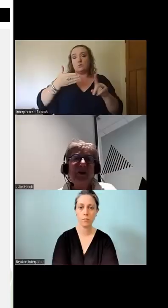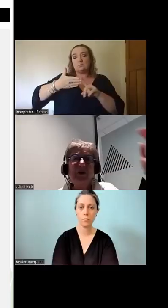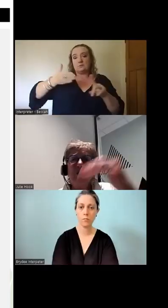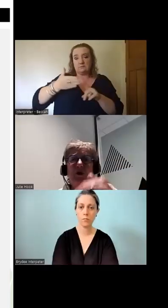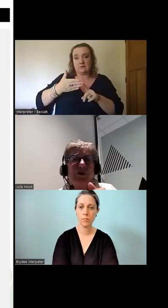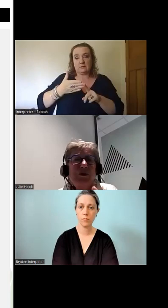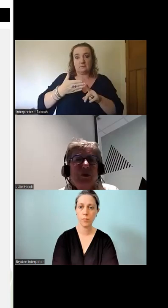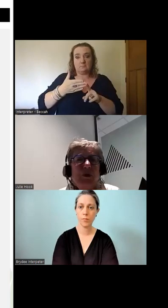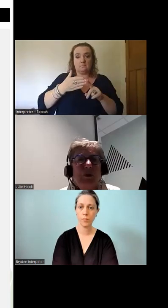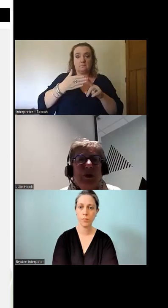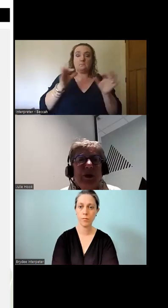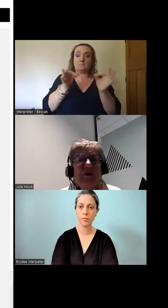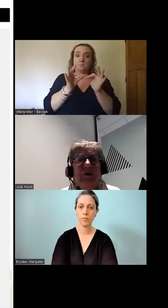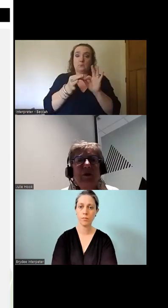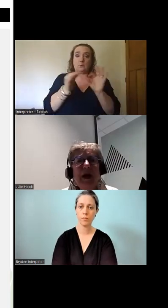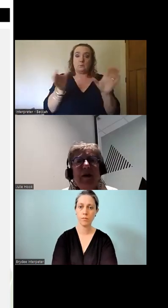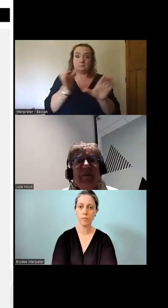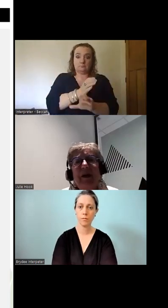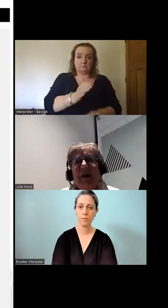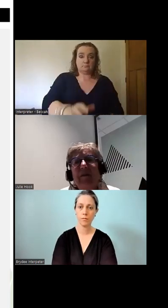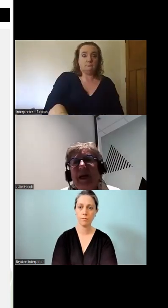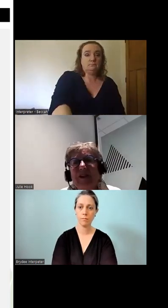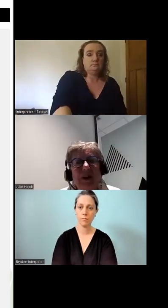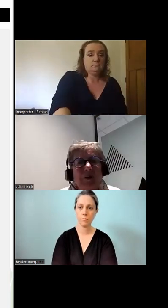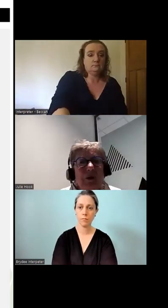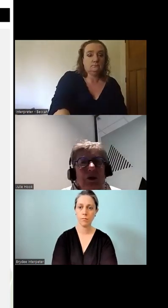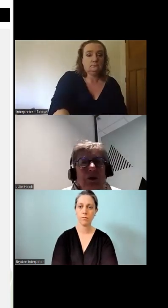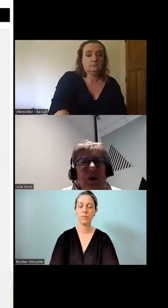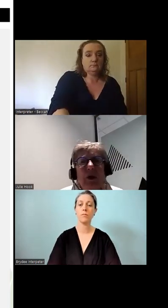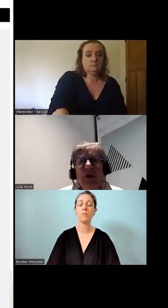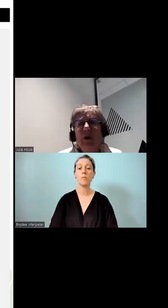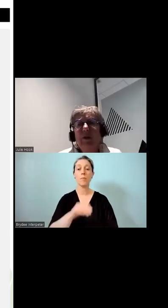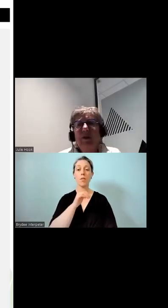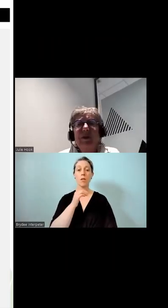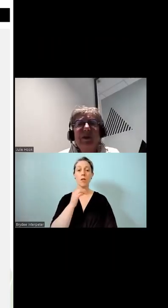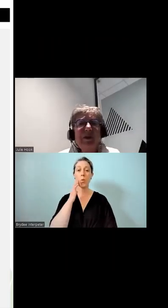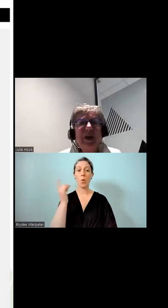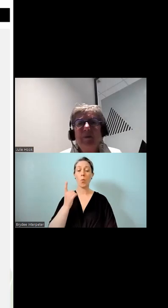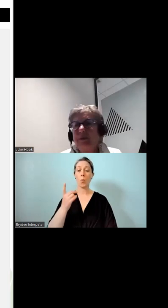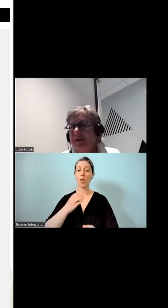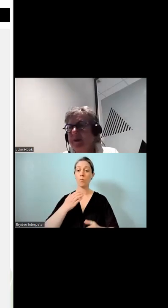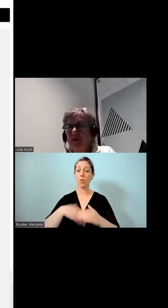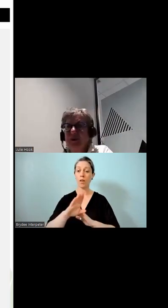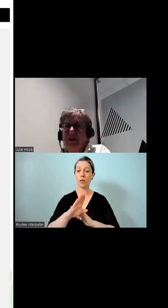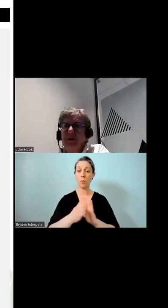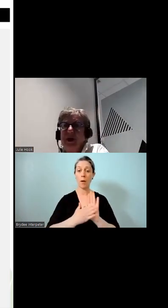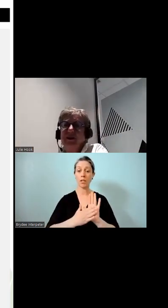As we move through into Mātainuku. The key principles within Mātainuku,